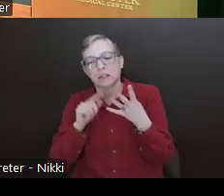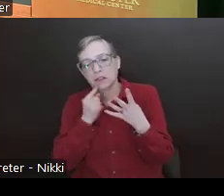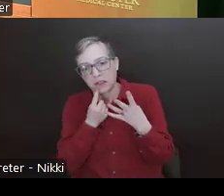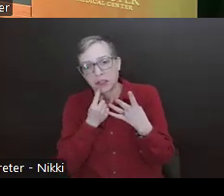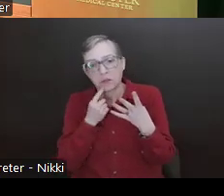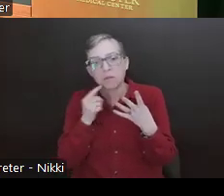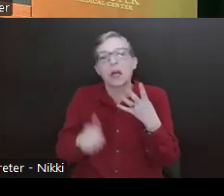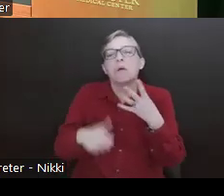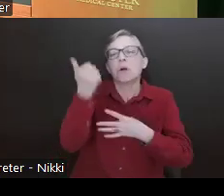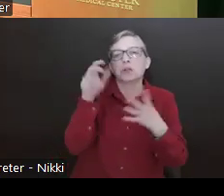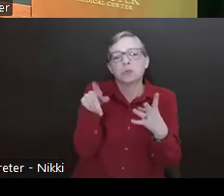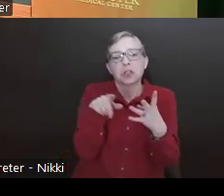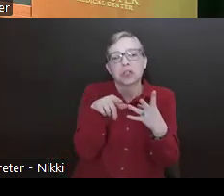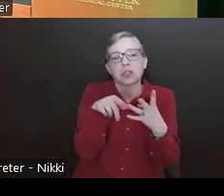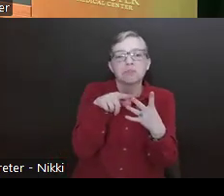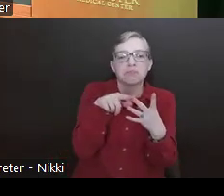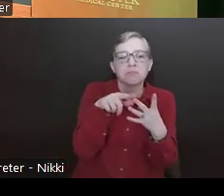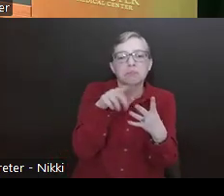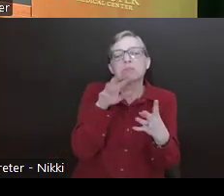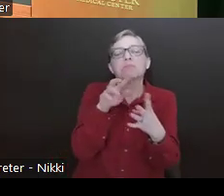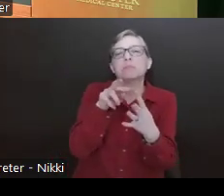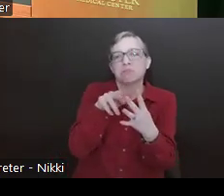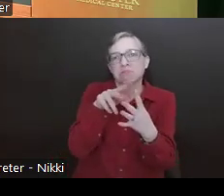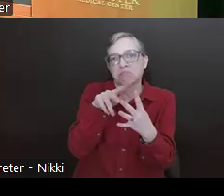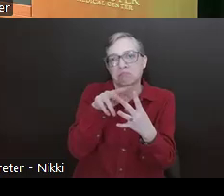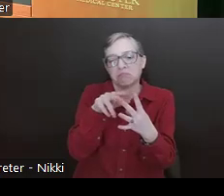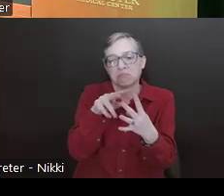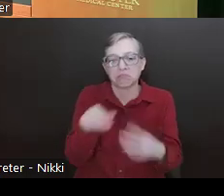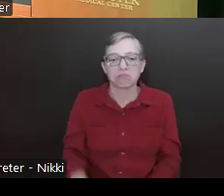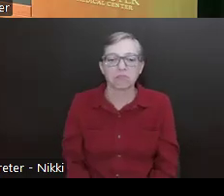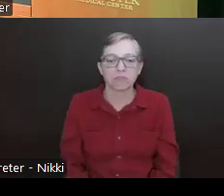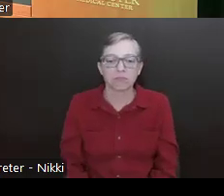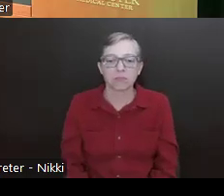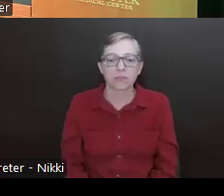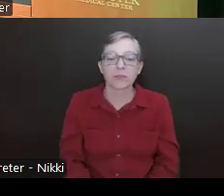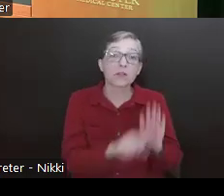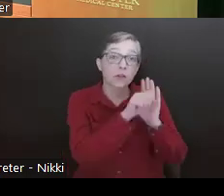and if we took a look at the actual symptoms that people scored on the PHQ9 uh where they kind of